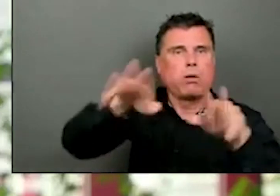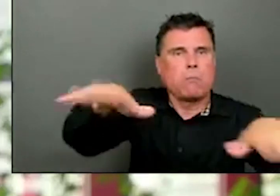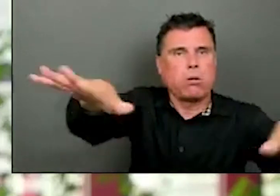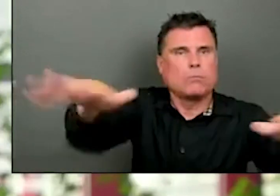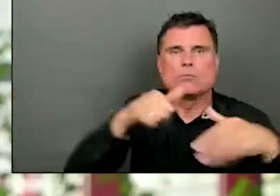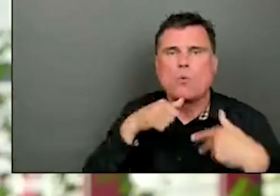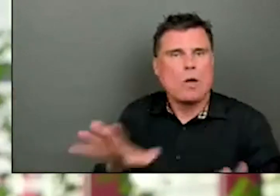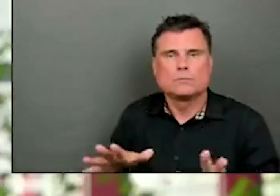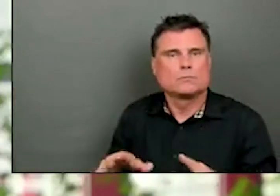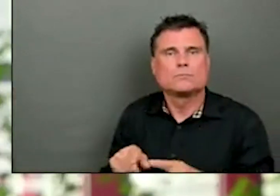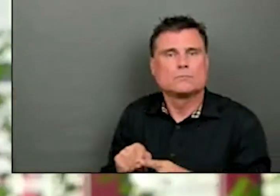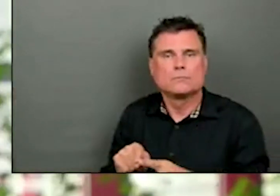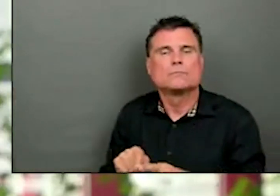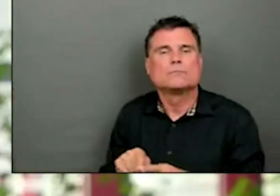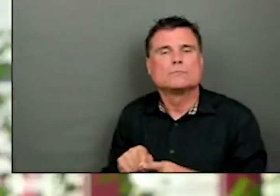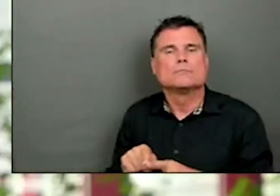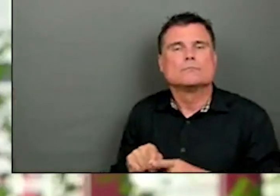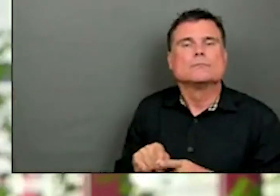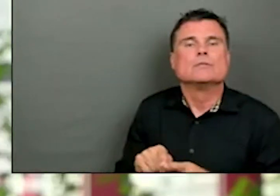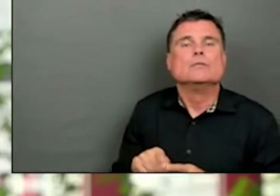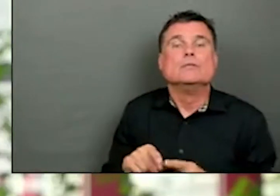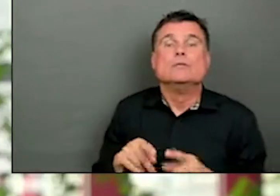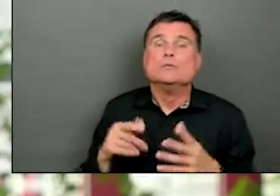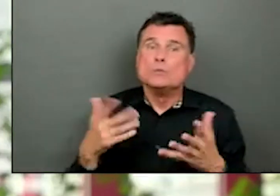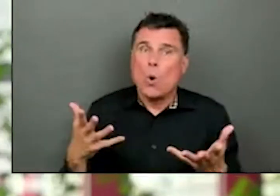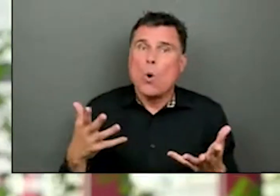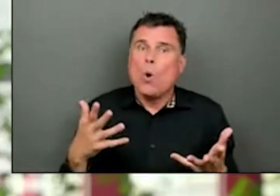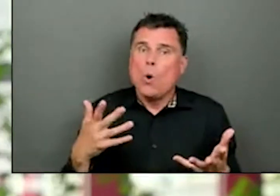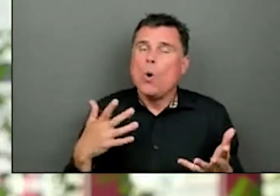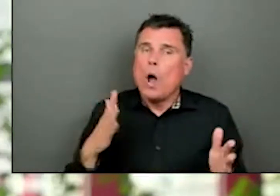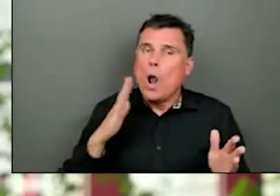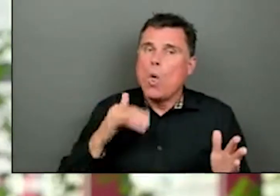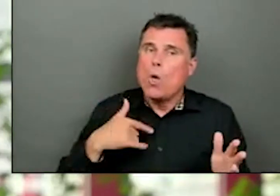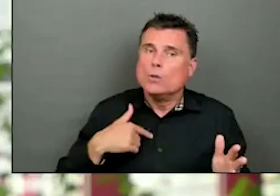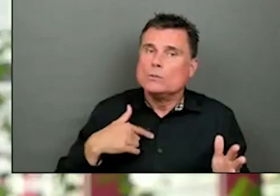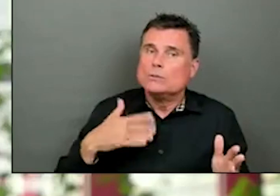and we've seen it can take off with the non-vaccinated community quite quickly